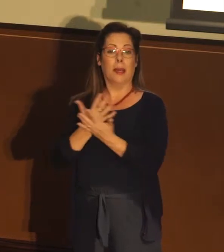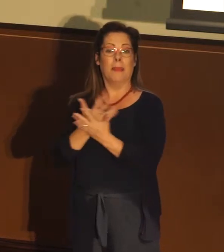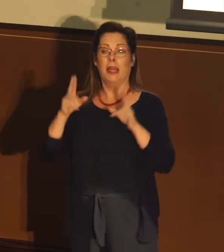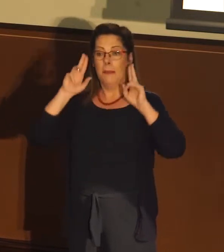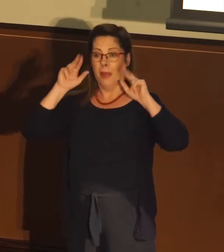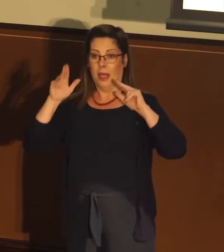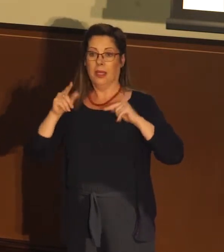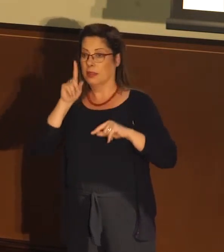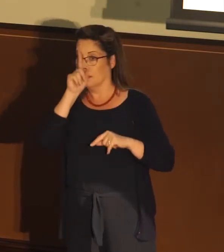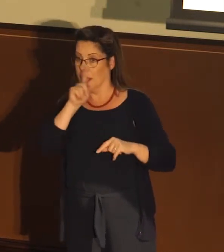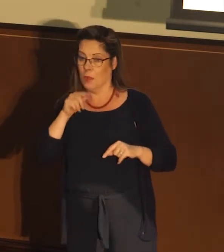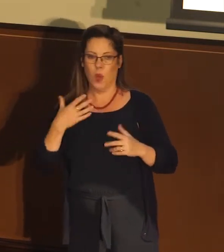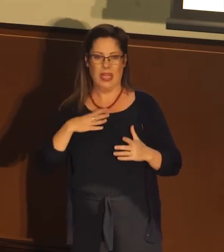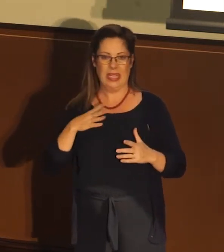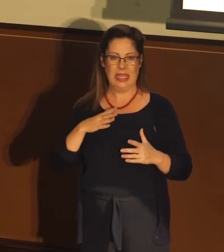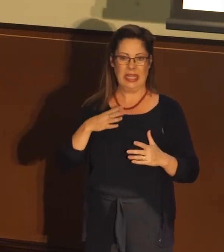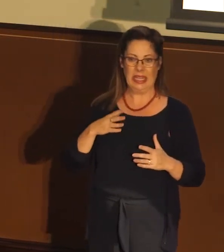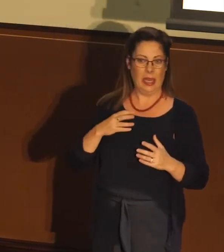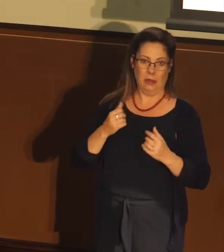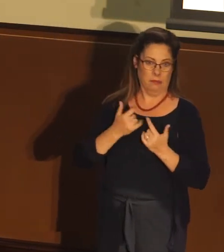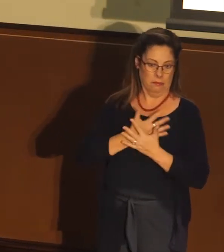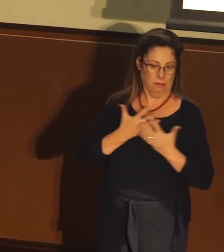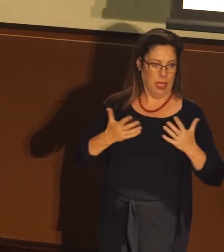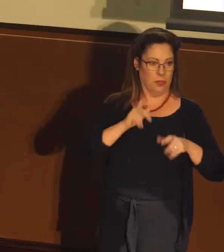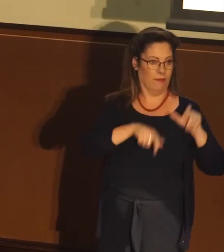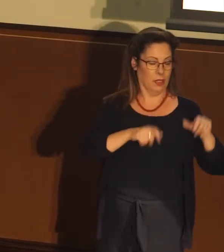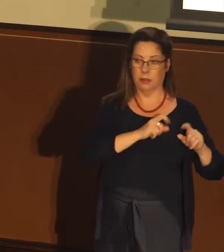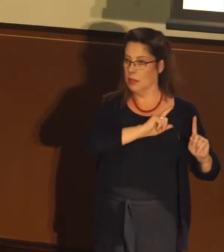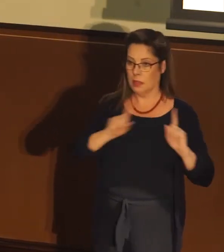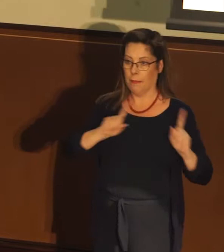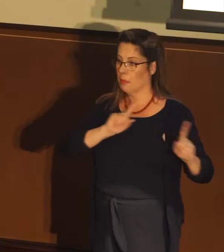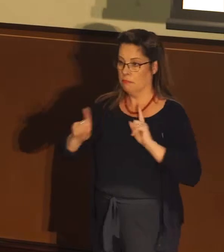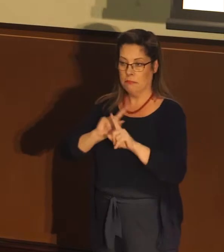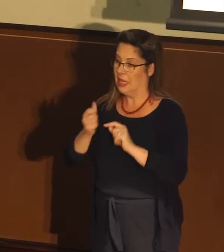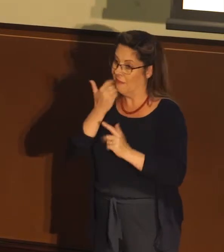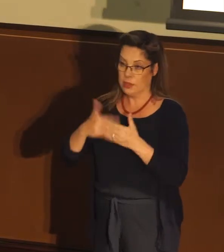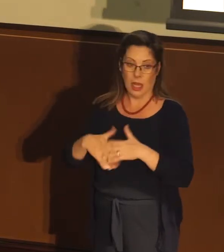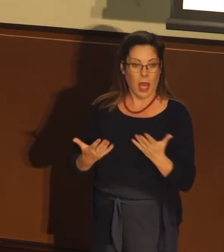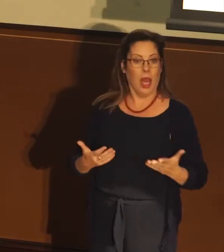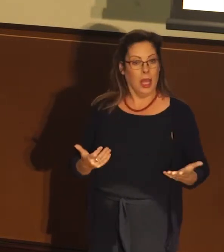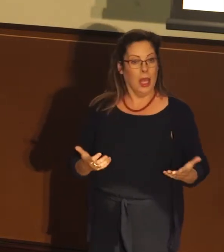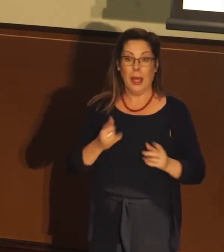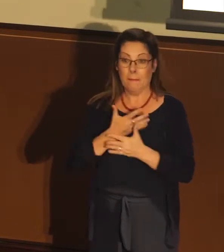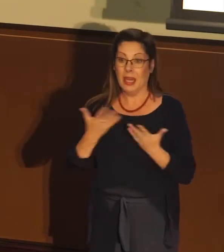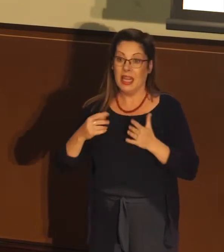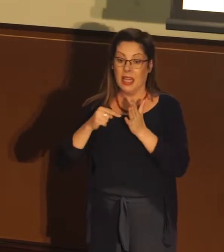who...come into them every day, which is great, so keep doing that. And a lot of them are tradies, people who are doing,